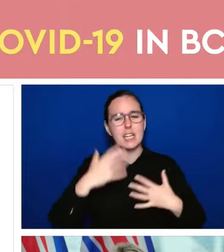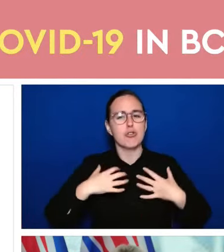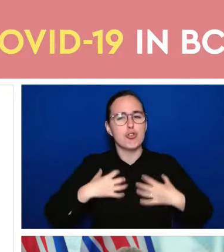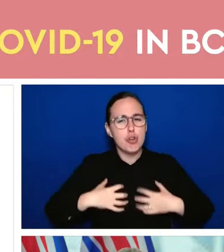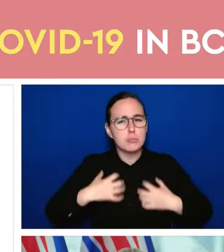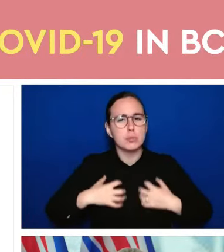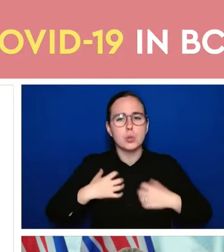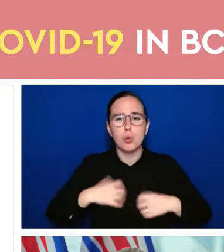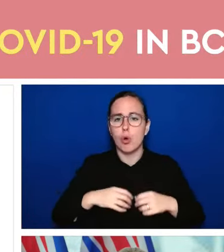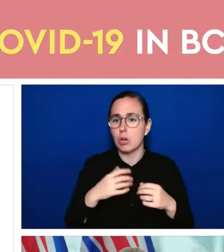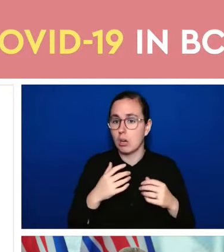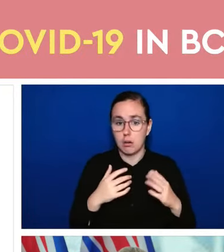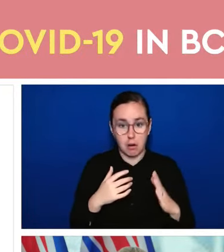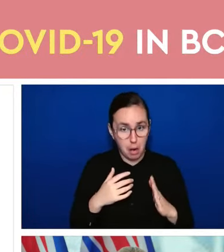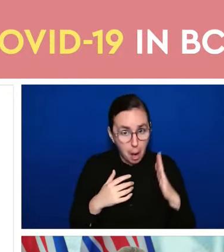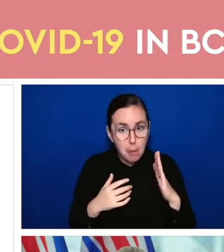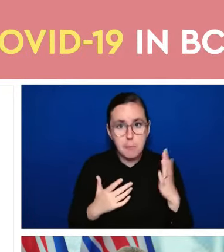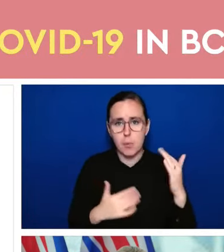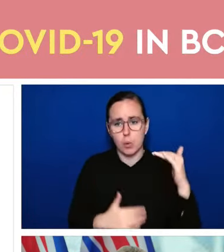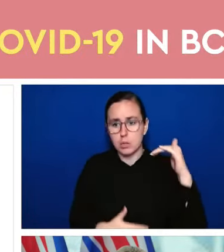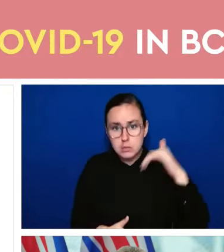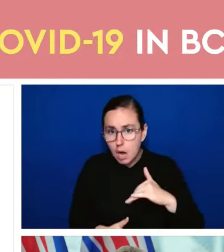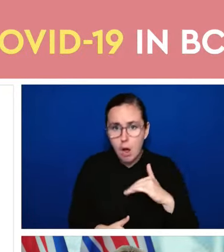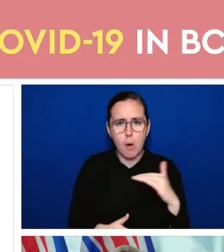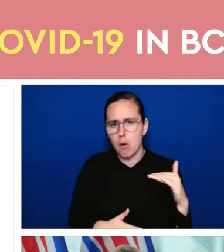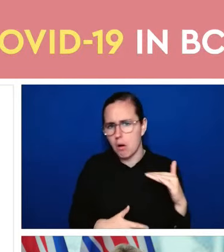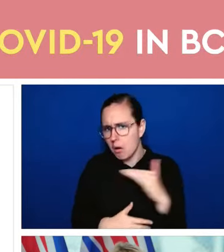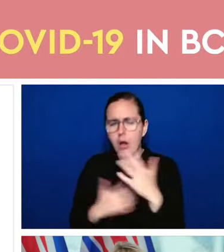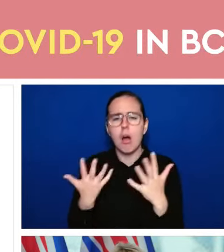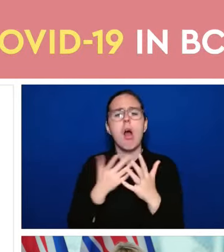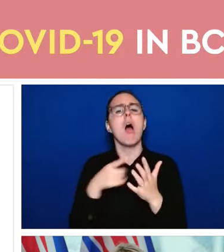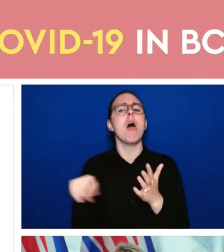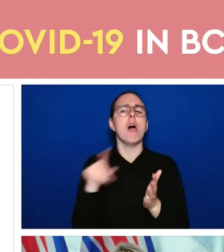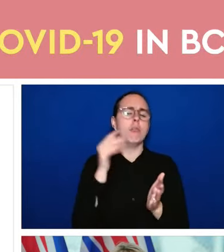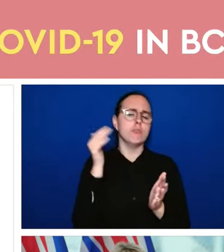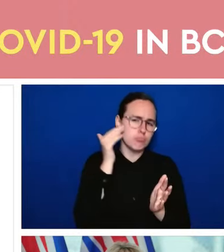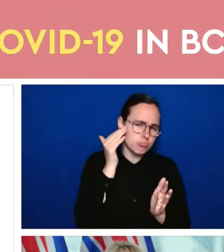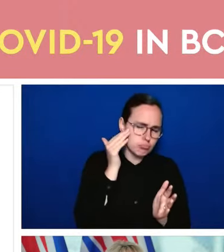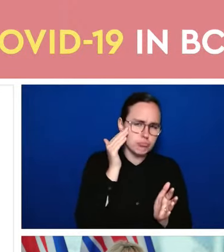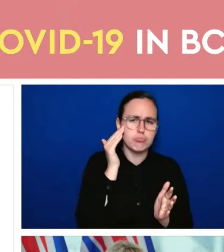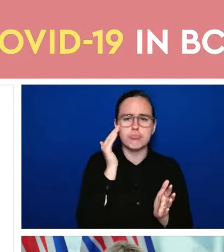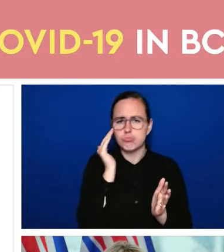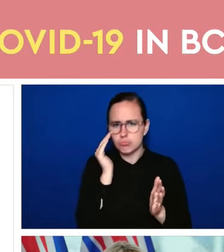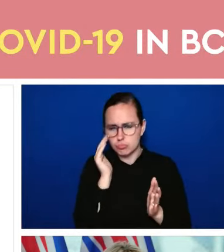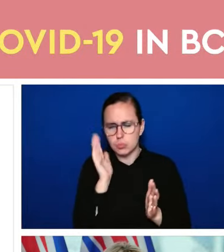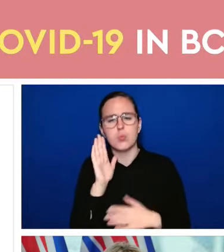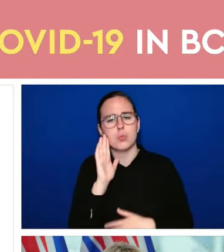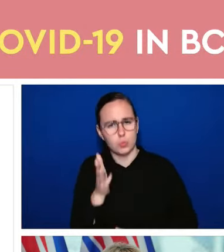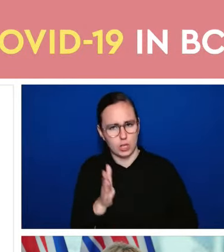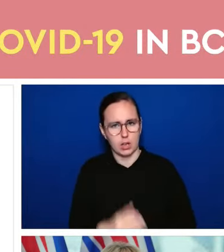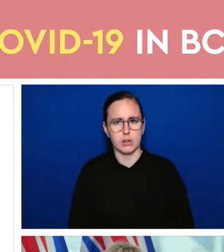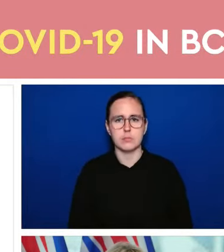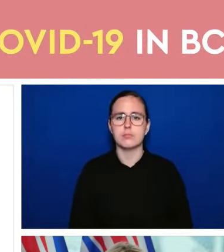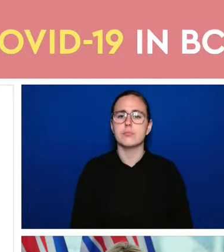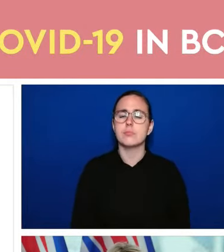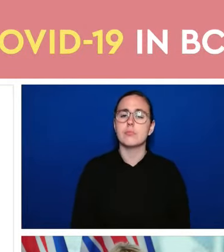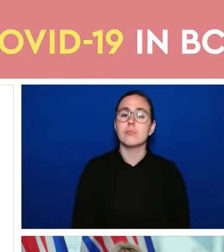or down what is the most likely thing causing on this in our communities. And then on the day to day basis we need to look at